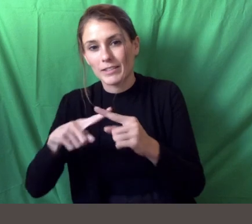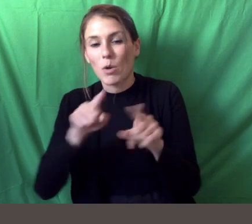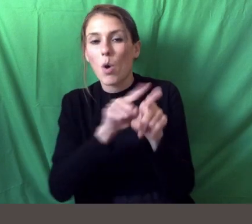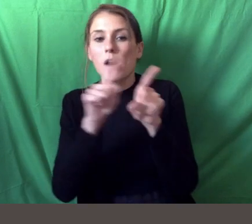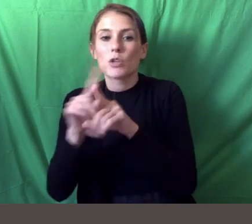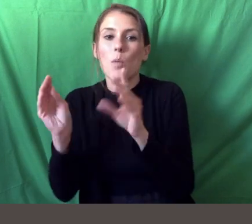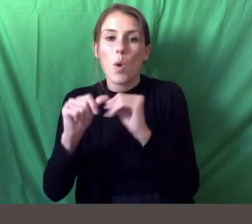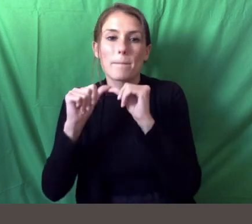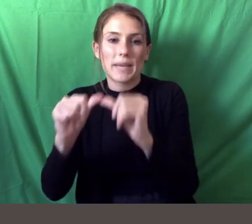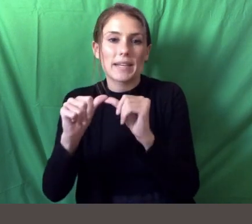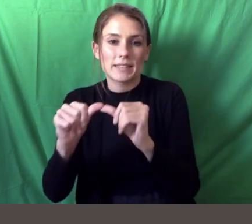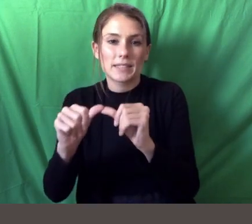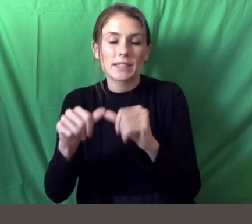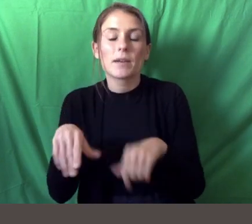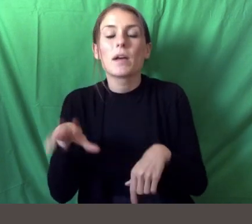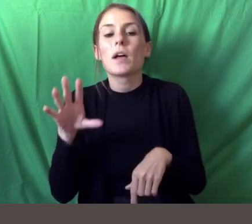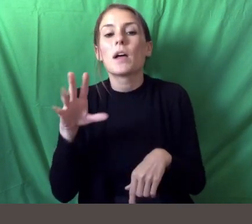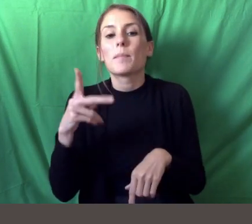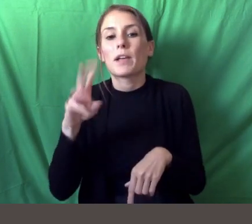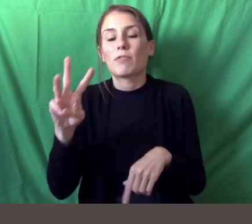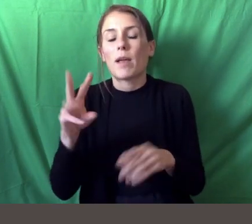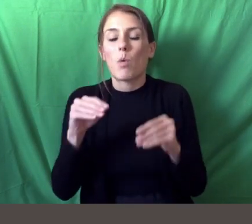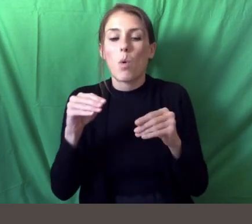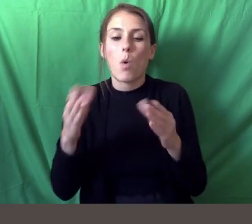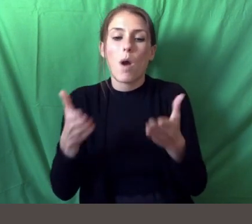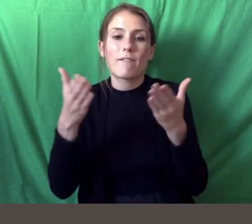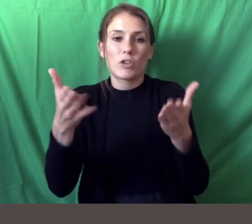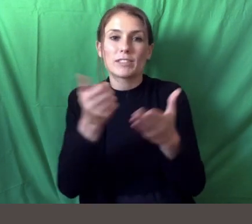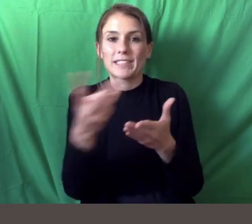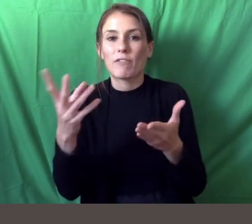Now, PlayWright offers several cool features that we couldn't cover here today.